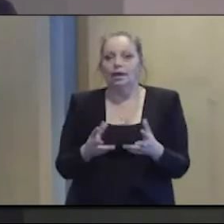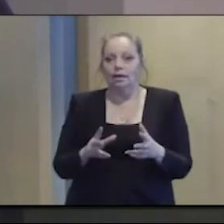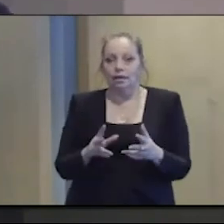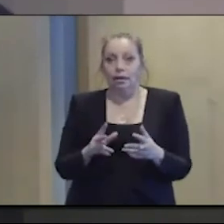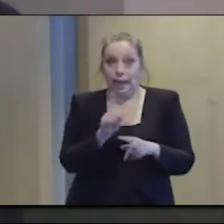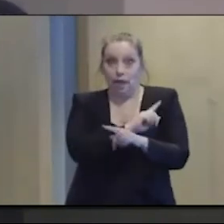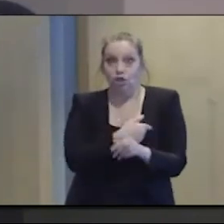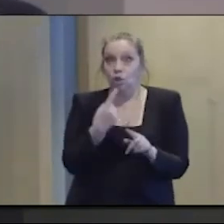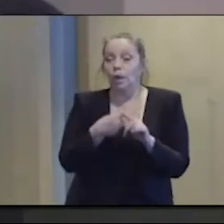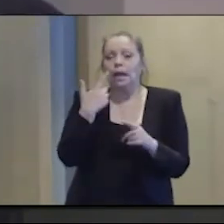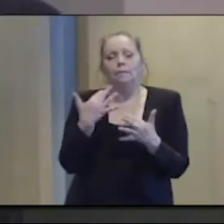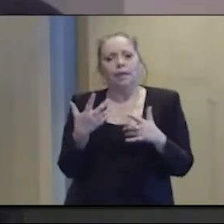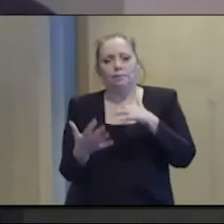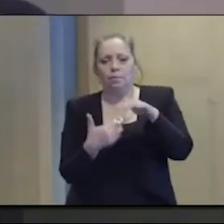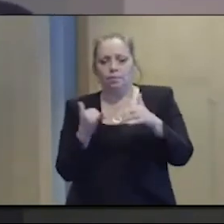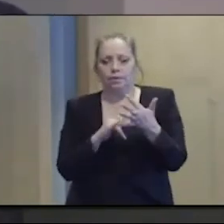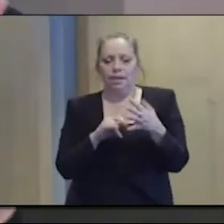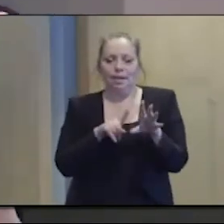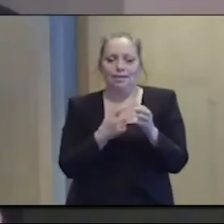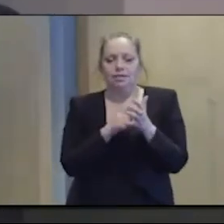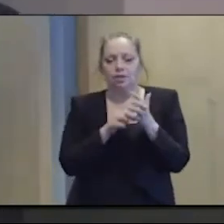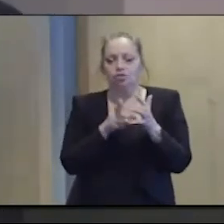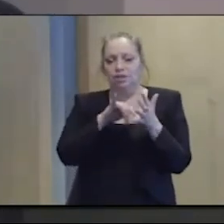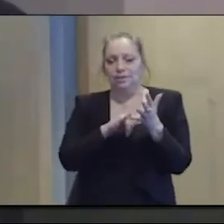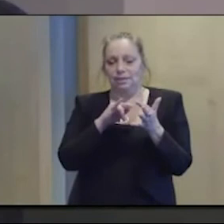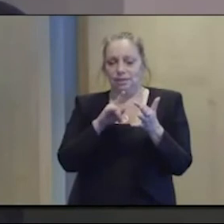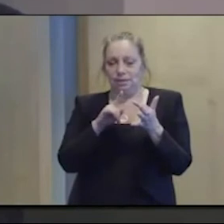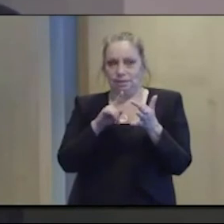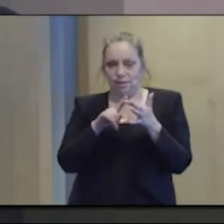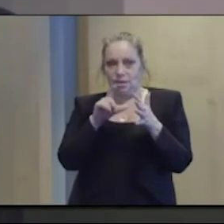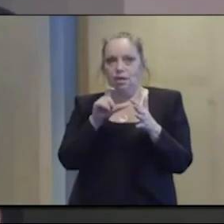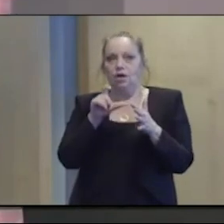complicated things like synchronous condensers, one of which is being deployed in South Australia